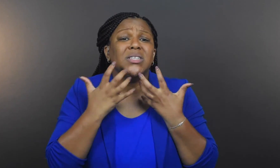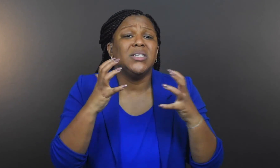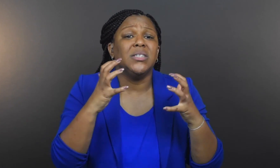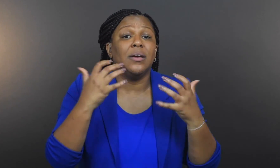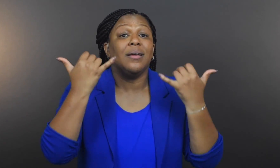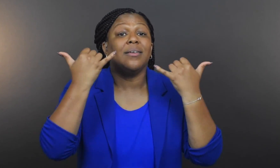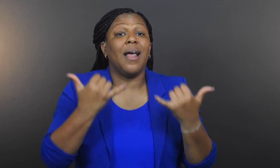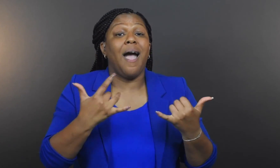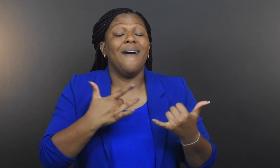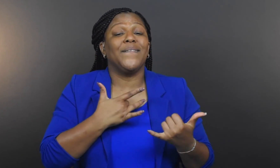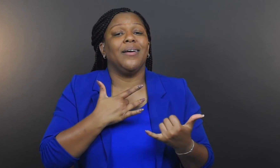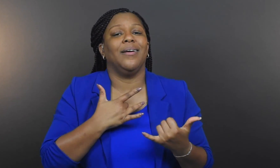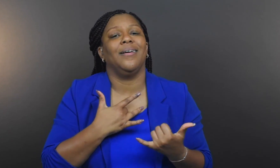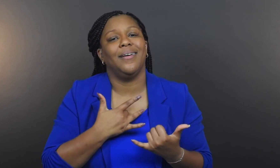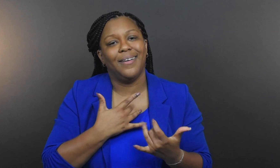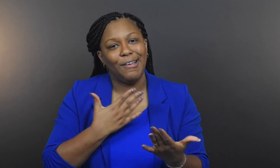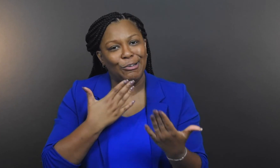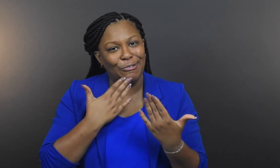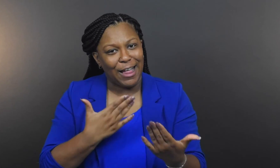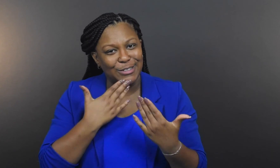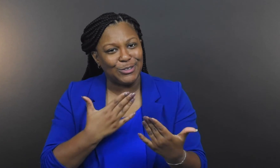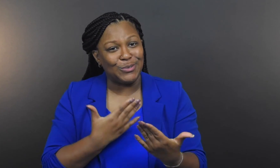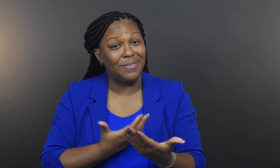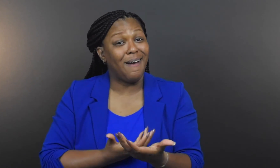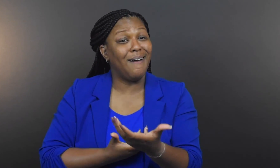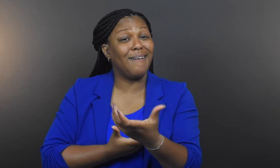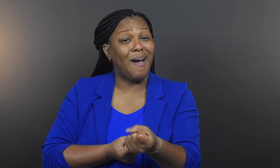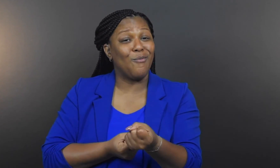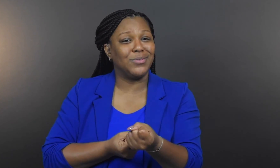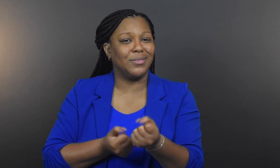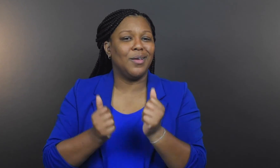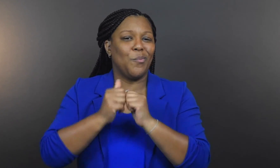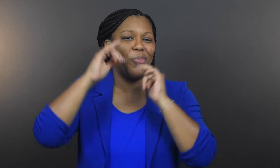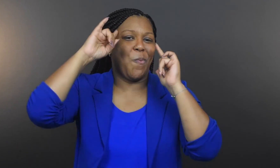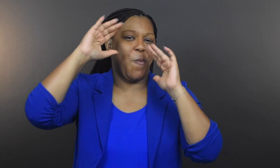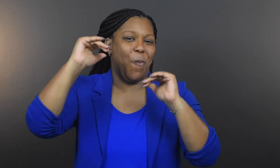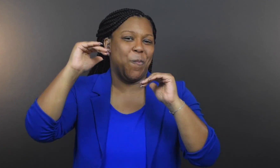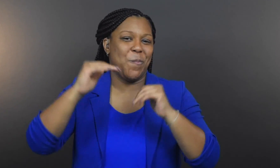now have gratitude, confidence, and hope,” she says.